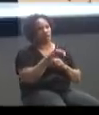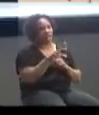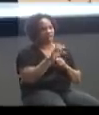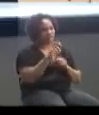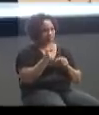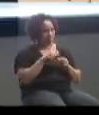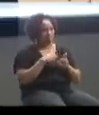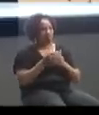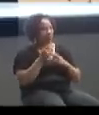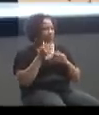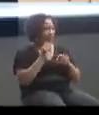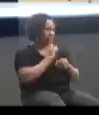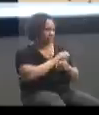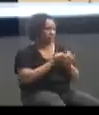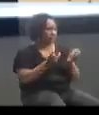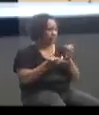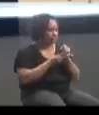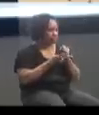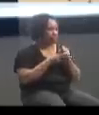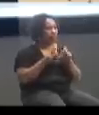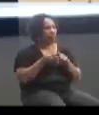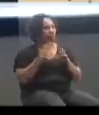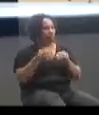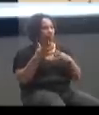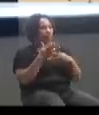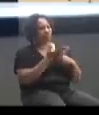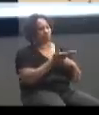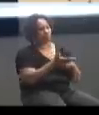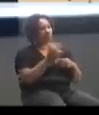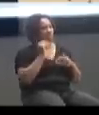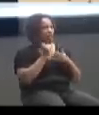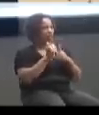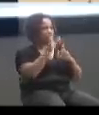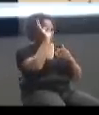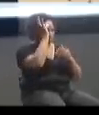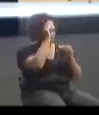WE ALSO PROVIDE TOOLS THAT FEDERAL AGENCIES CAN USE TO HELP